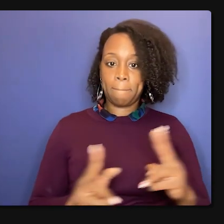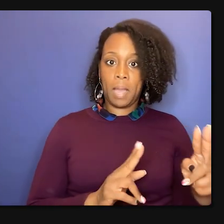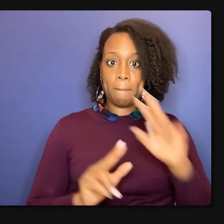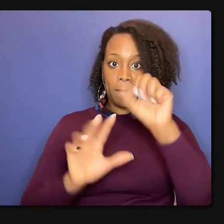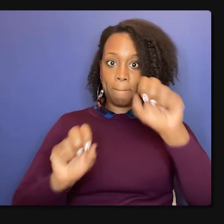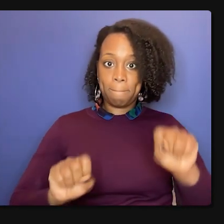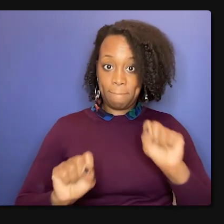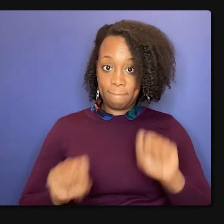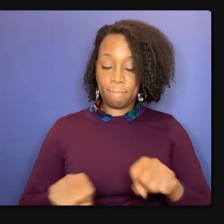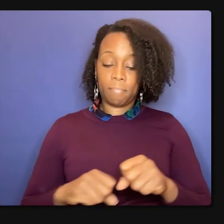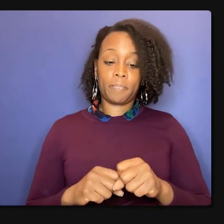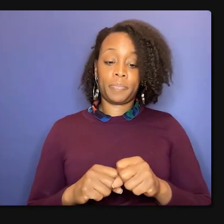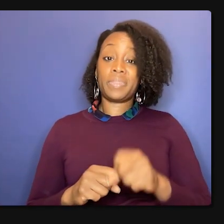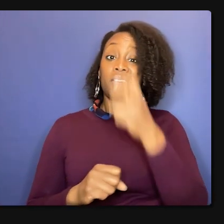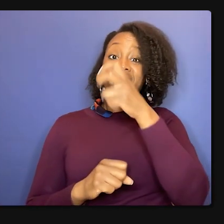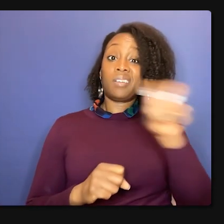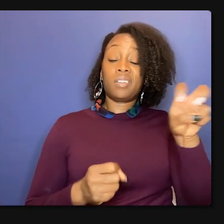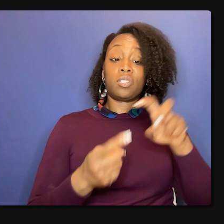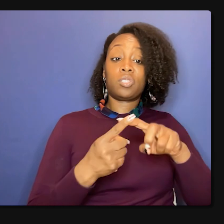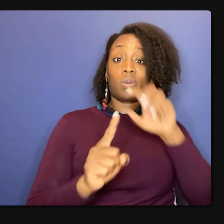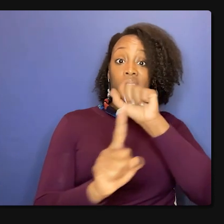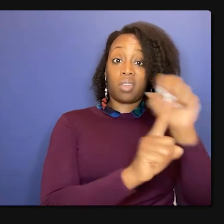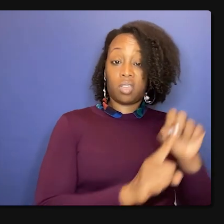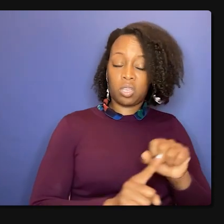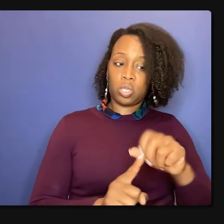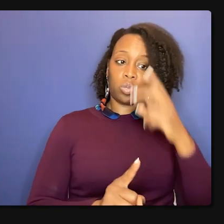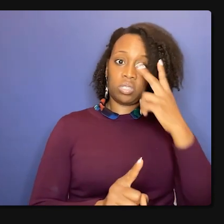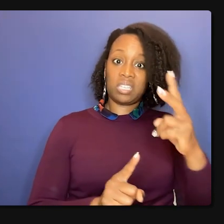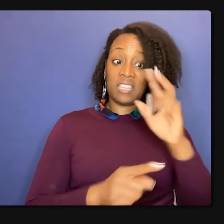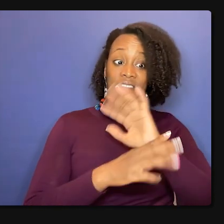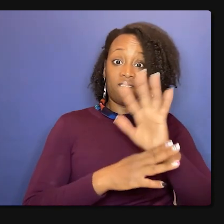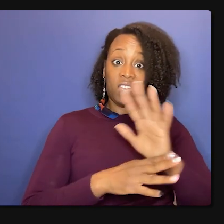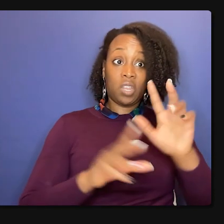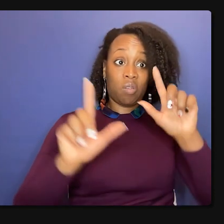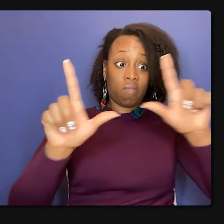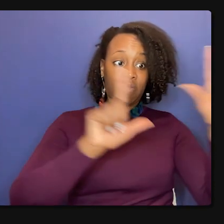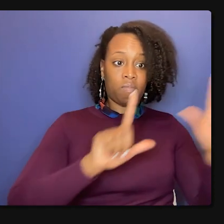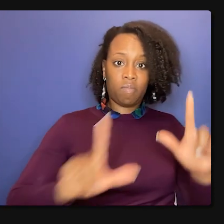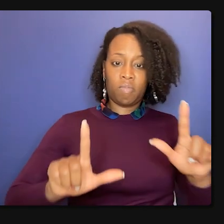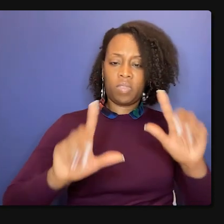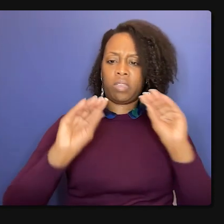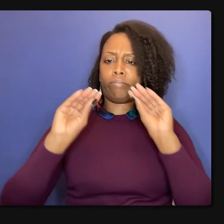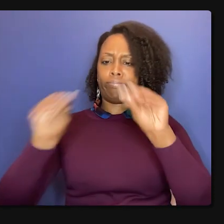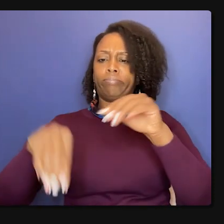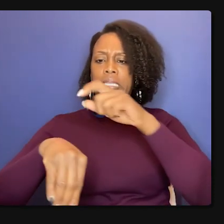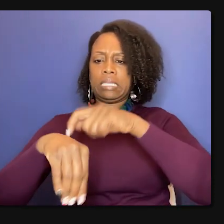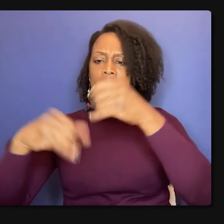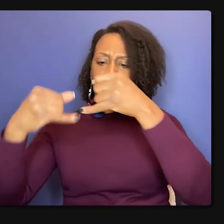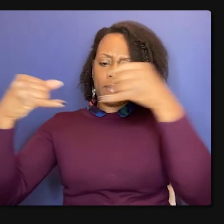Switching to a capture, we can see that the video frames are embedded directly within the timeline,